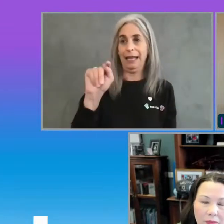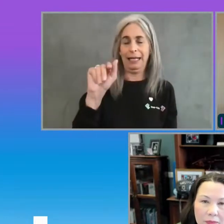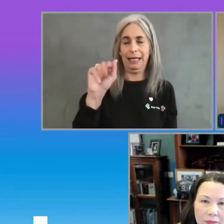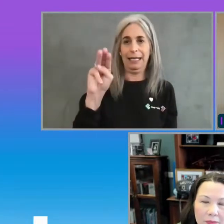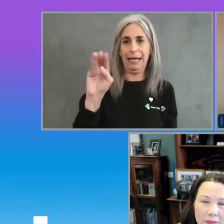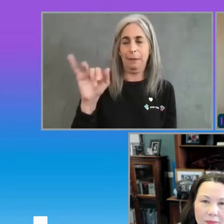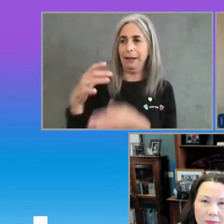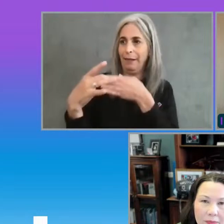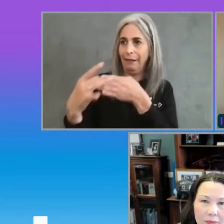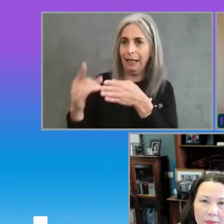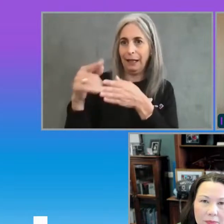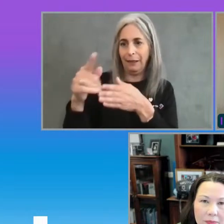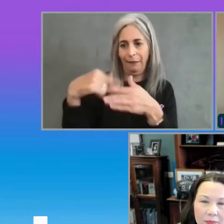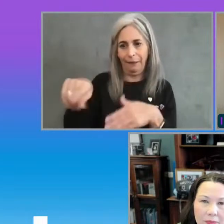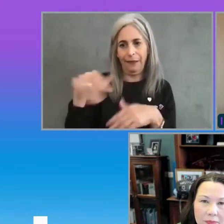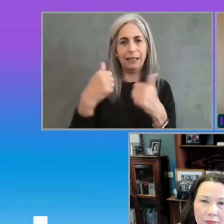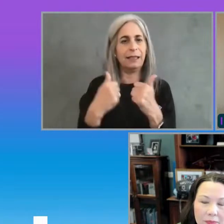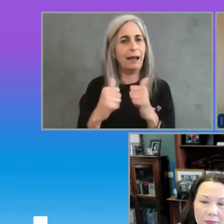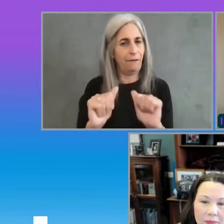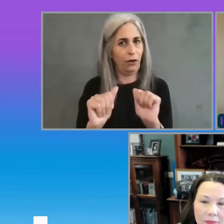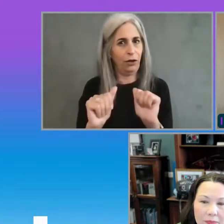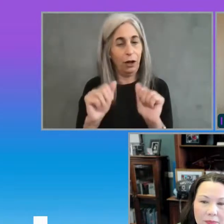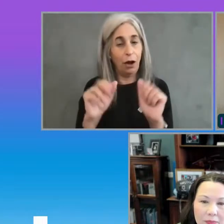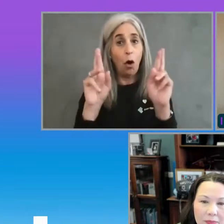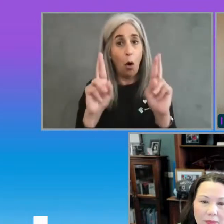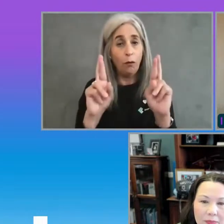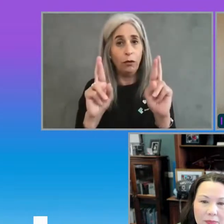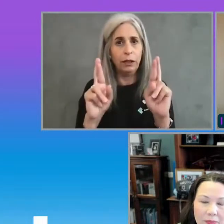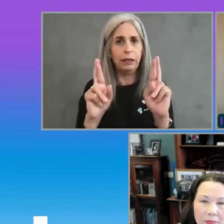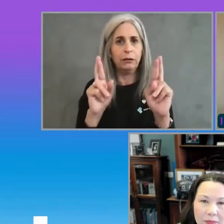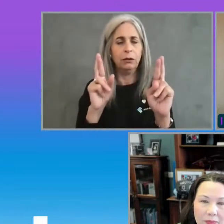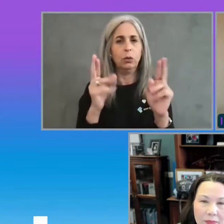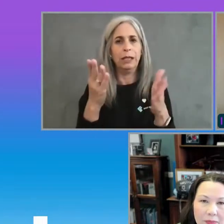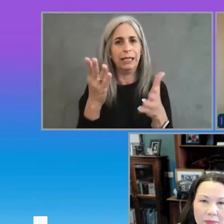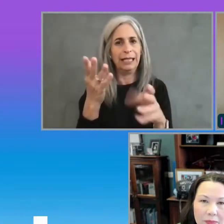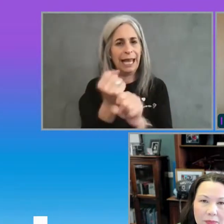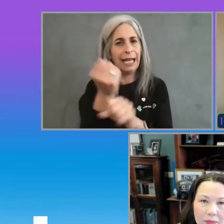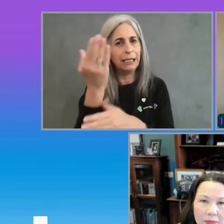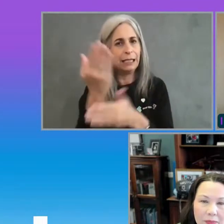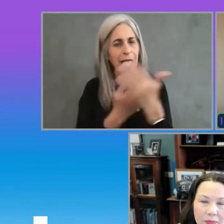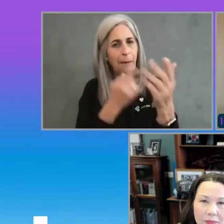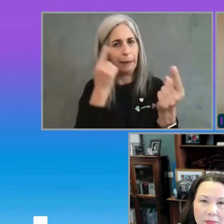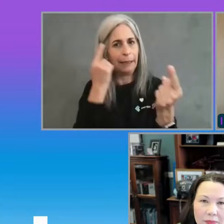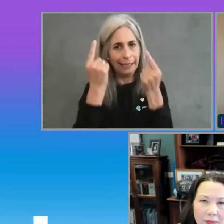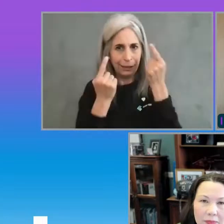leading this effort and that hopefully we can get some